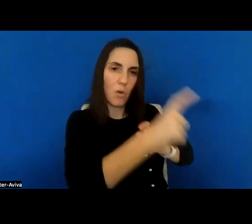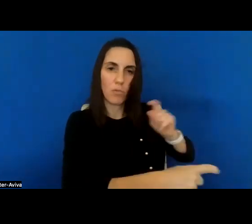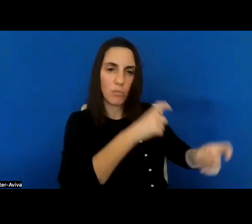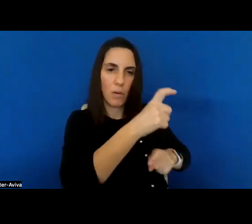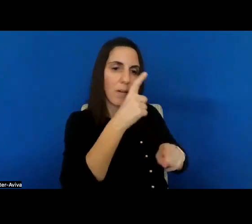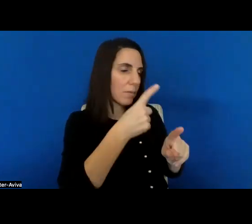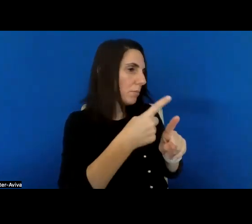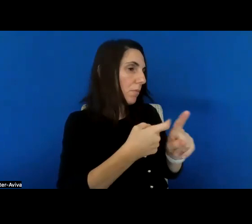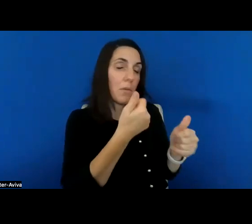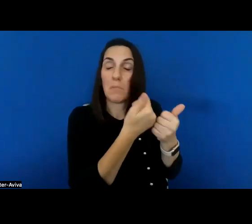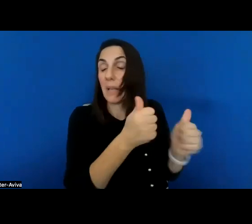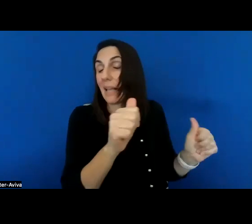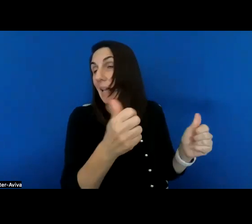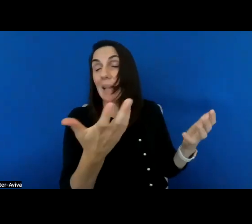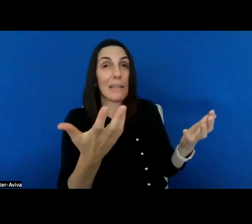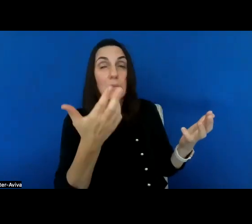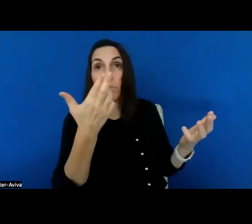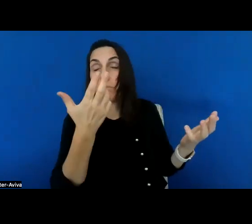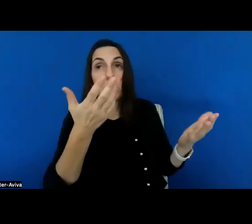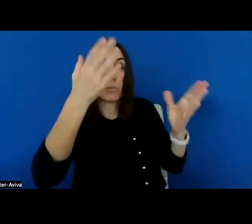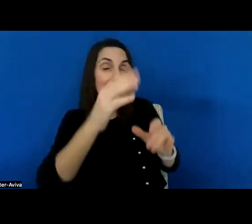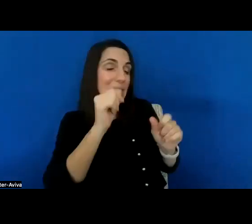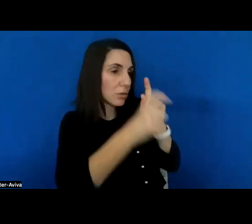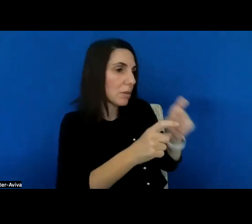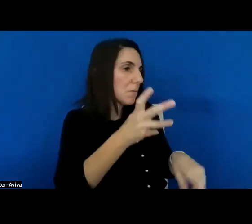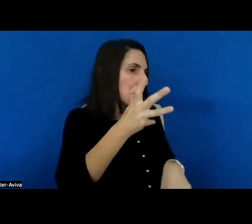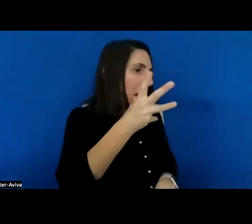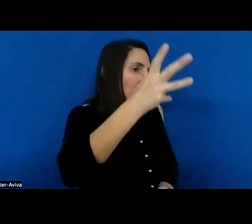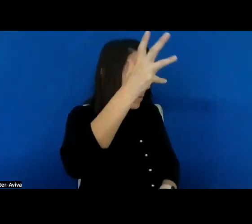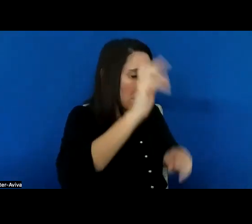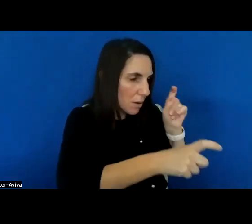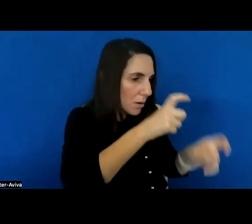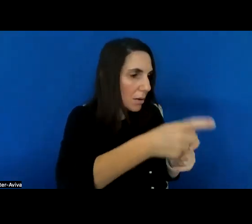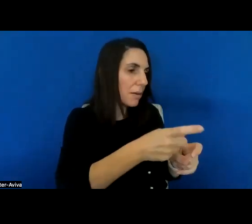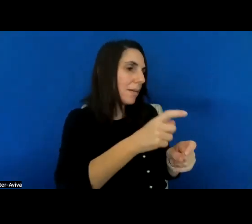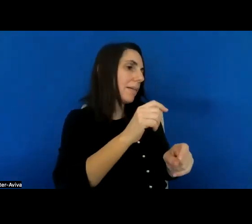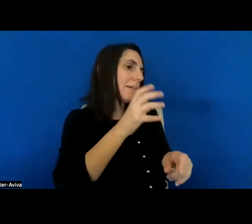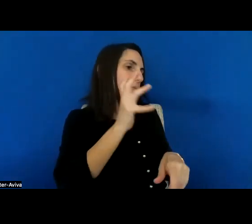Mom and Dad, it should be the grandparents to tribute and say $10,000 the most that can